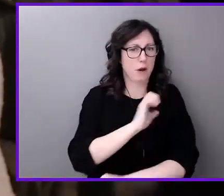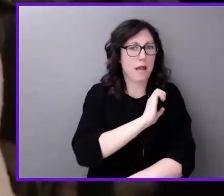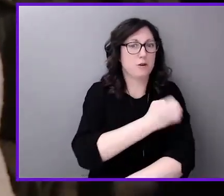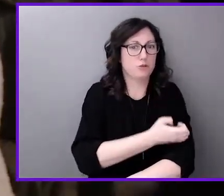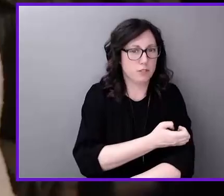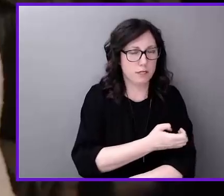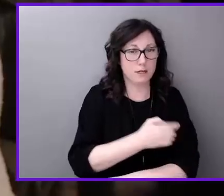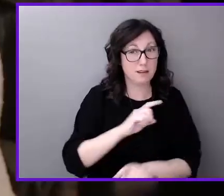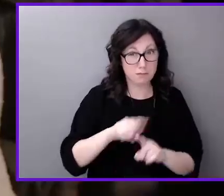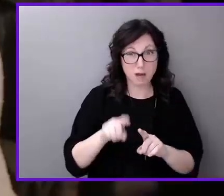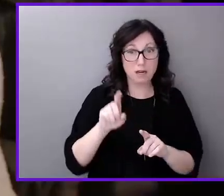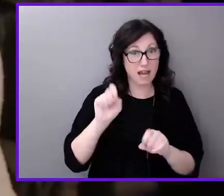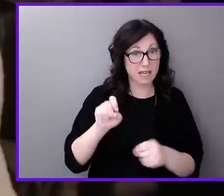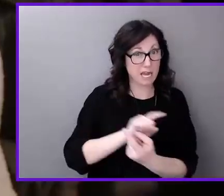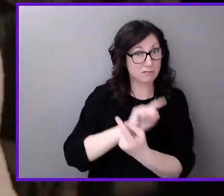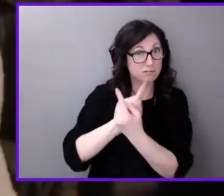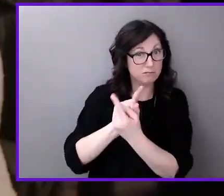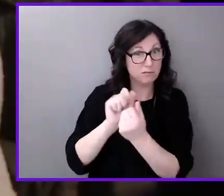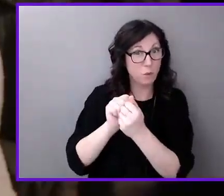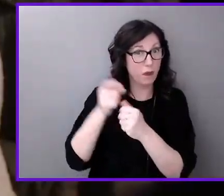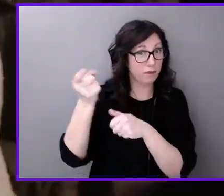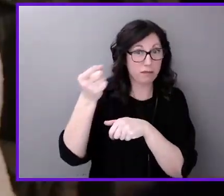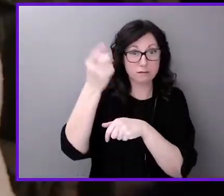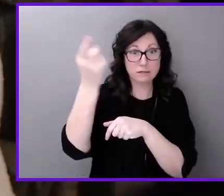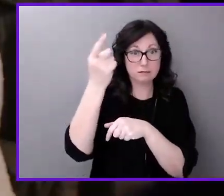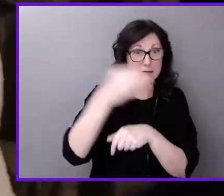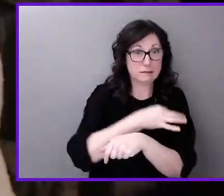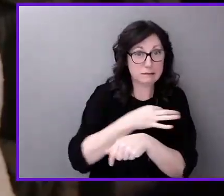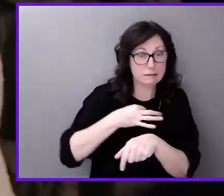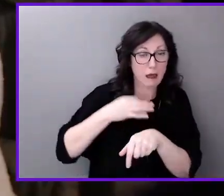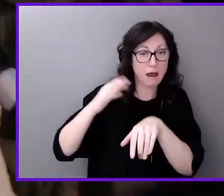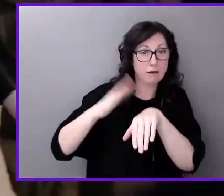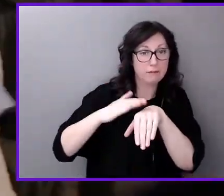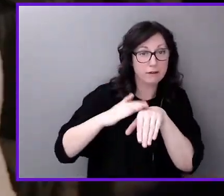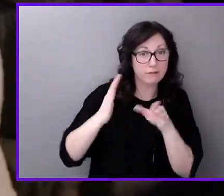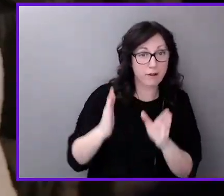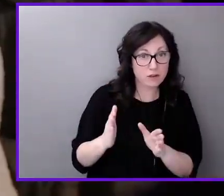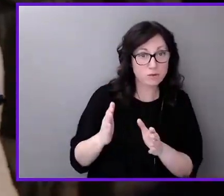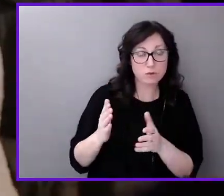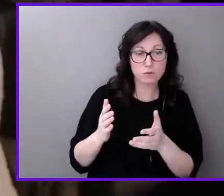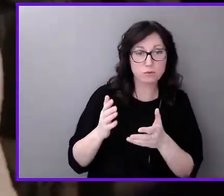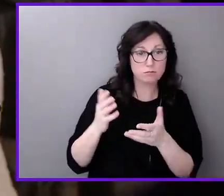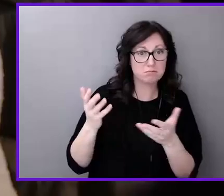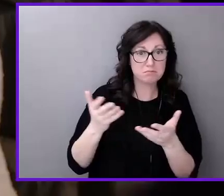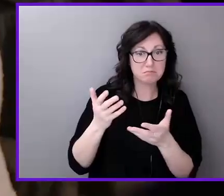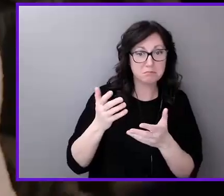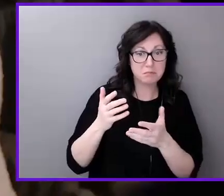with a counsellor, an advisor, and to ask them questions directly?